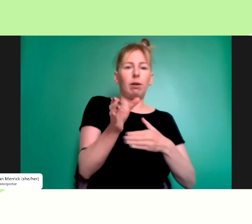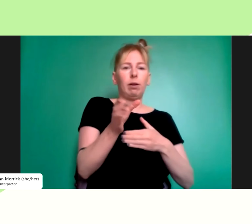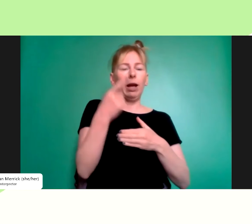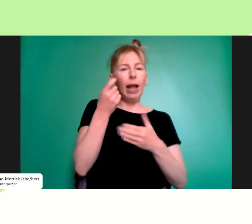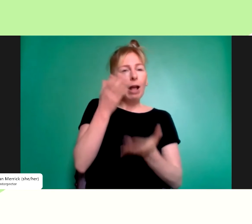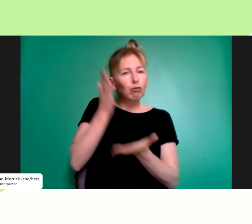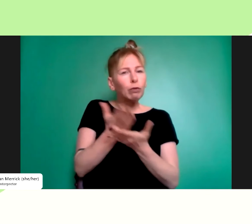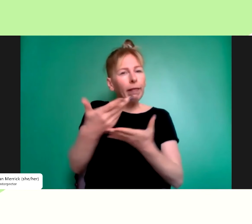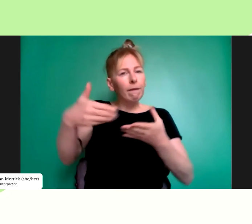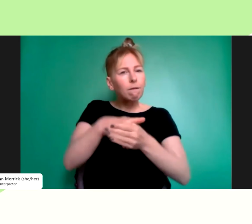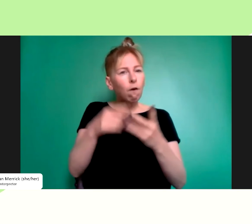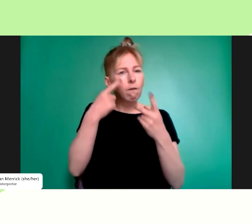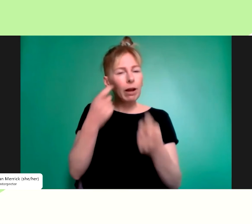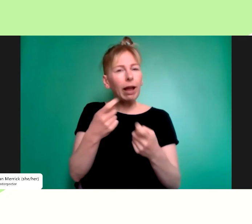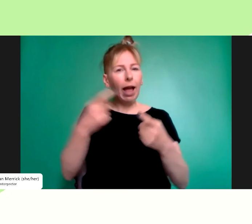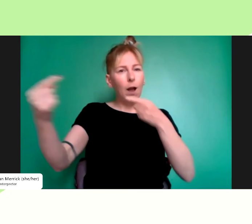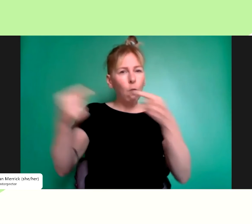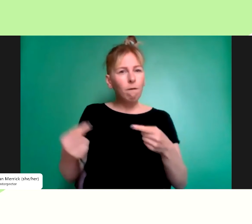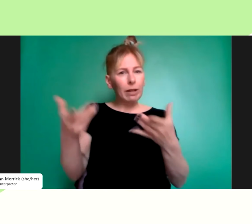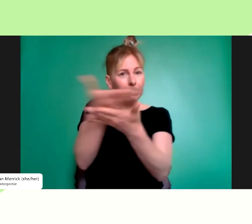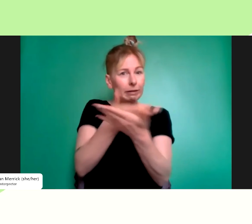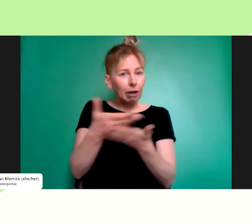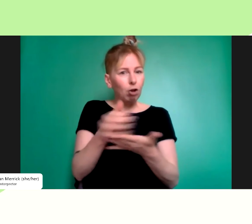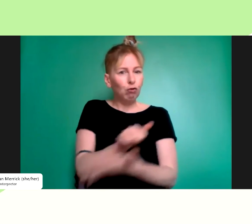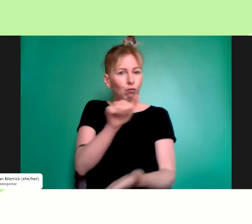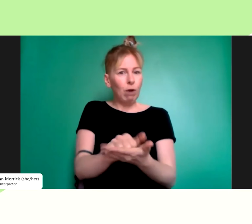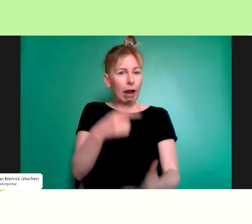pet thing is this thing that I've been talking about a lot recently,